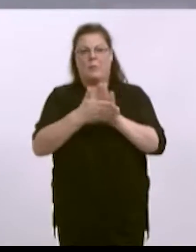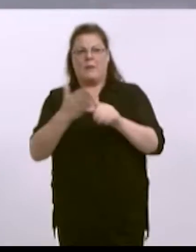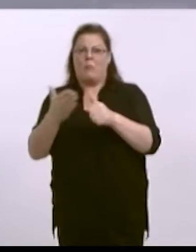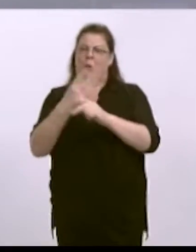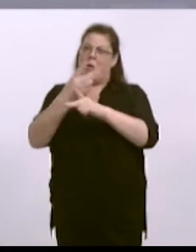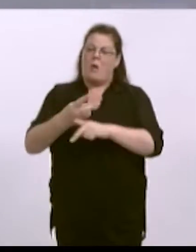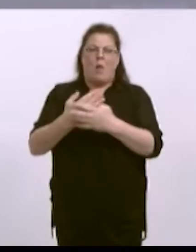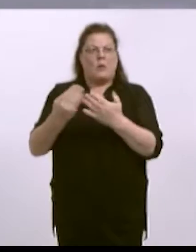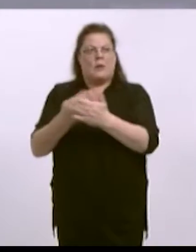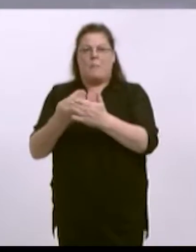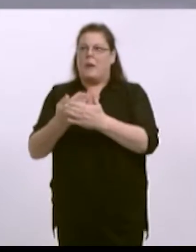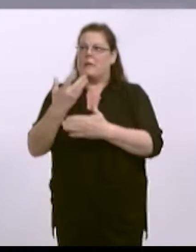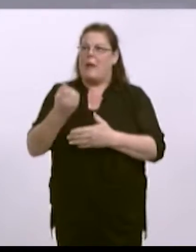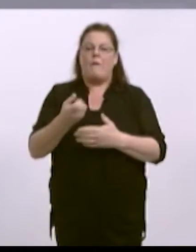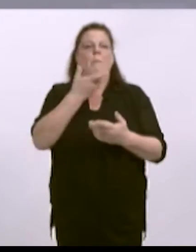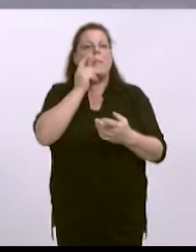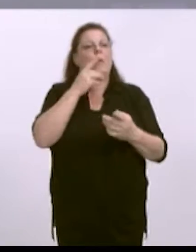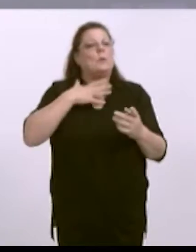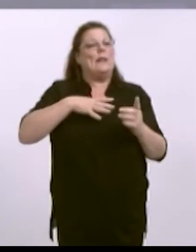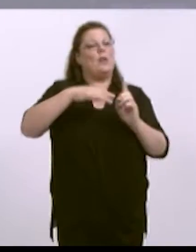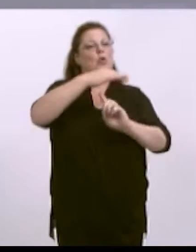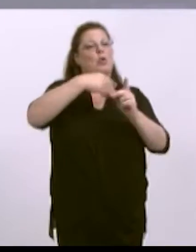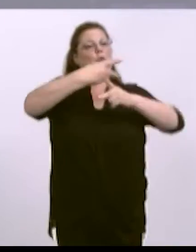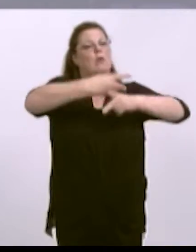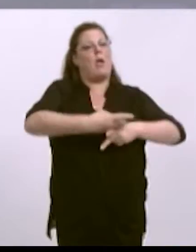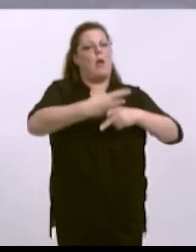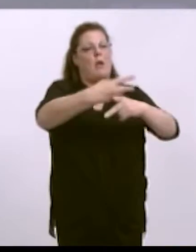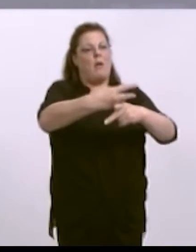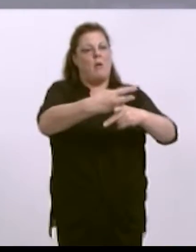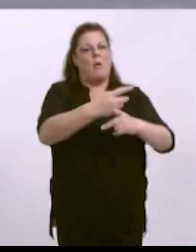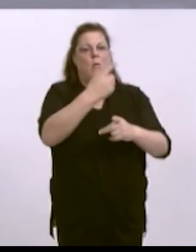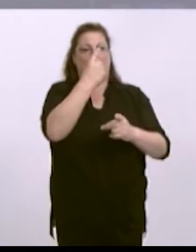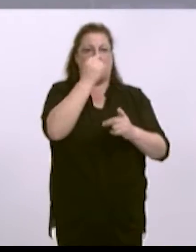of social care are more likely to call on primary and, probably, reablement care than